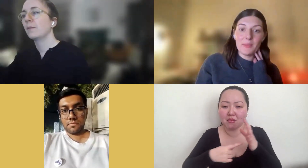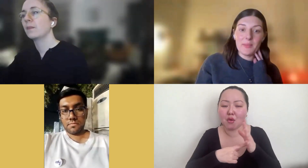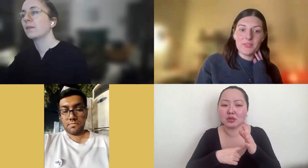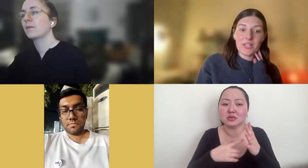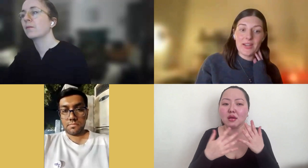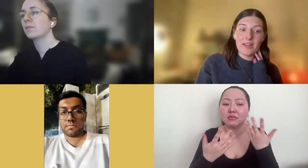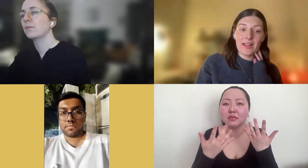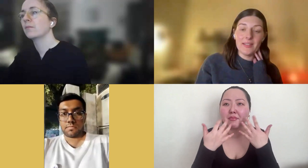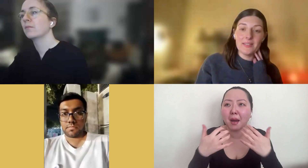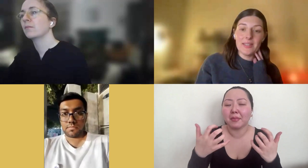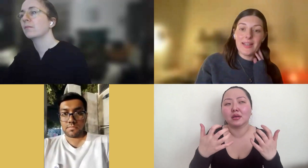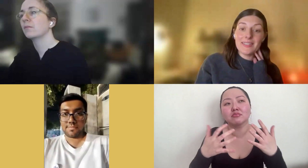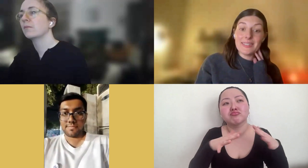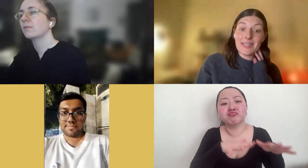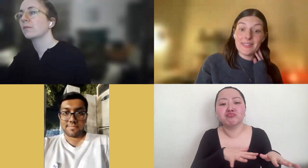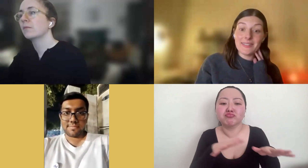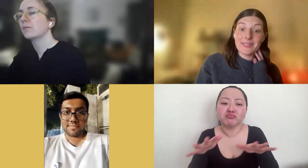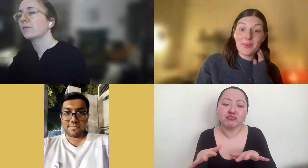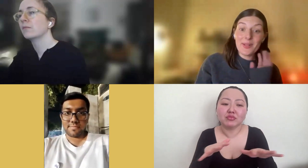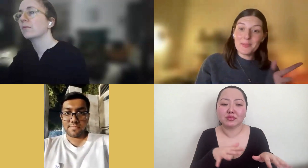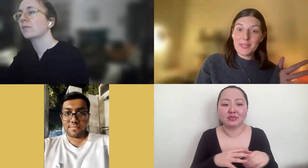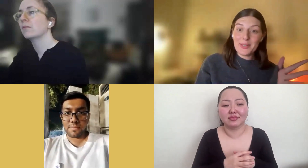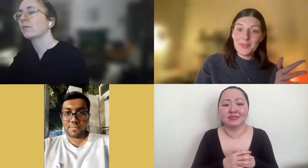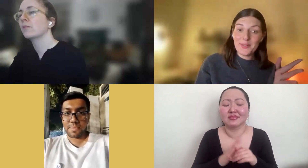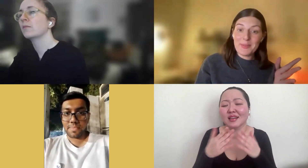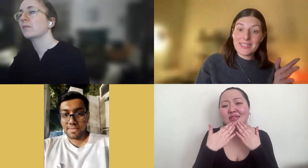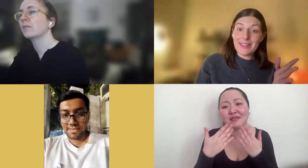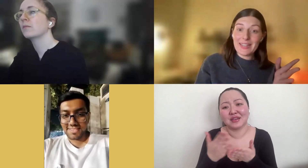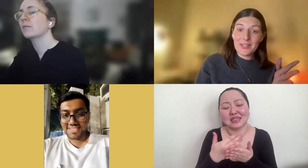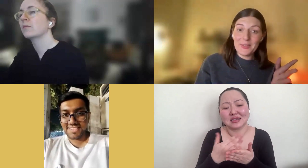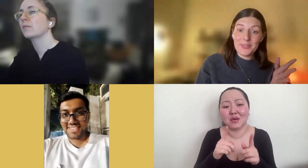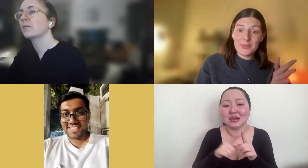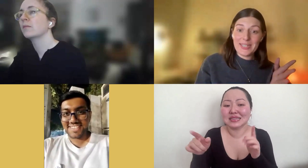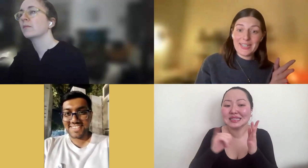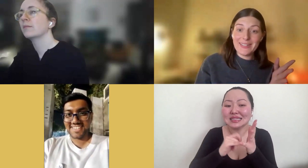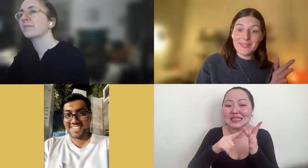Thank you so much for sharing that. Siddhant, welcoming you from India. Thank you for joining